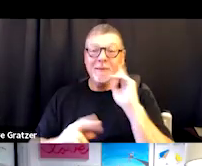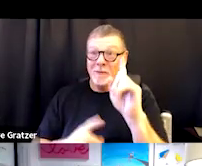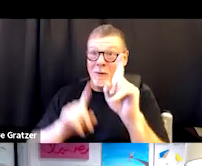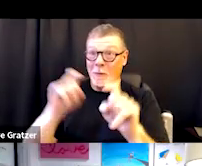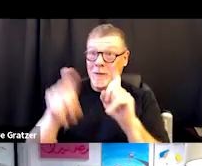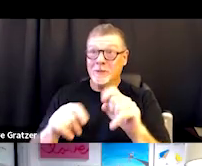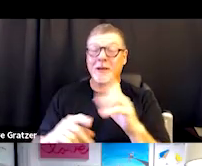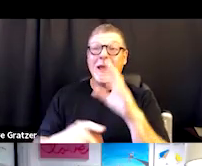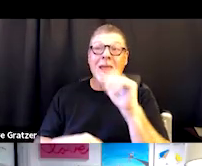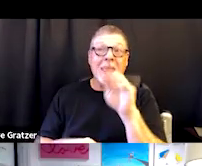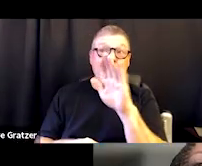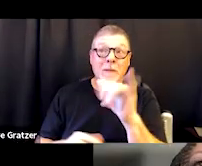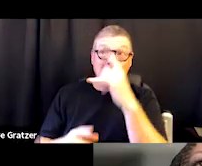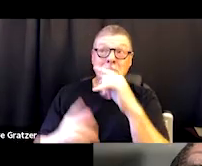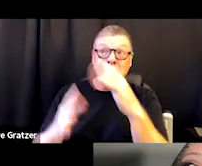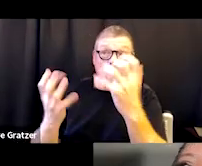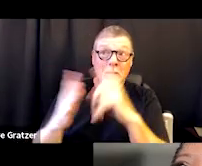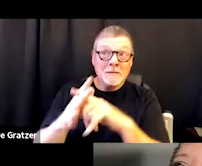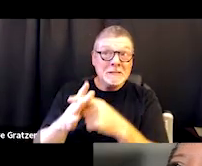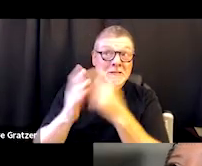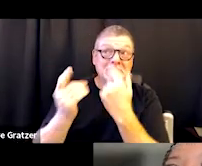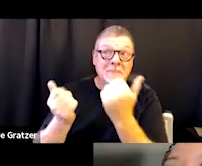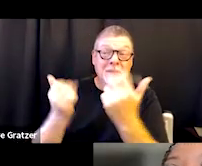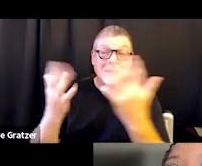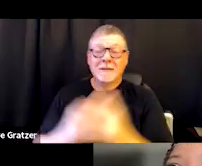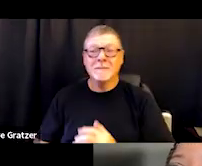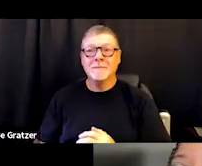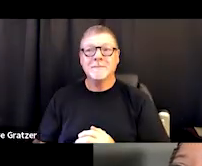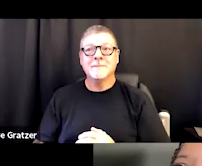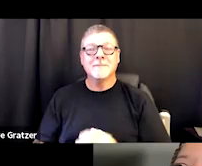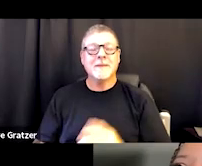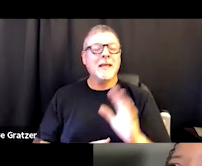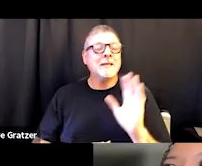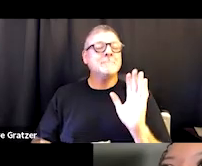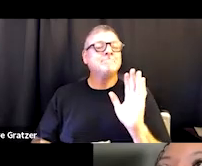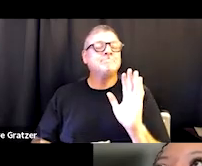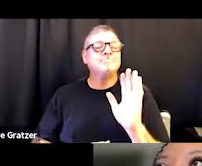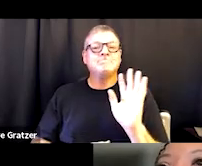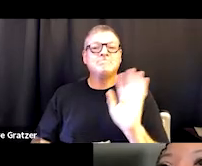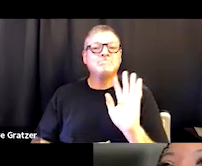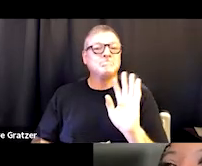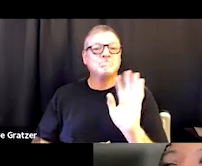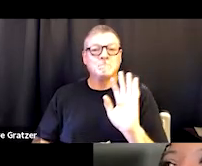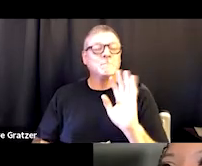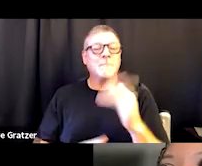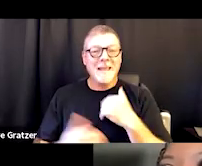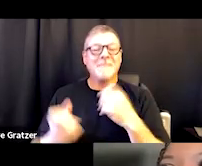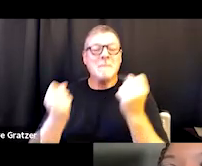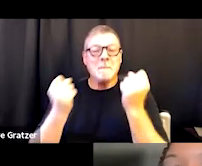as we like kick off the questions? No, I think that we've got a lot of really great questions coming in.